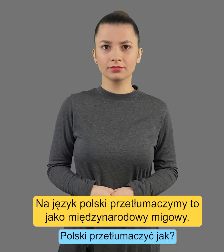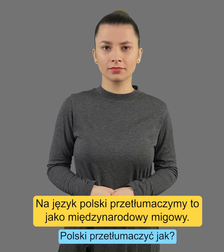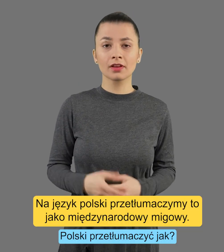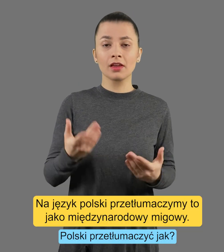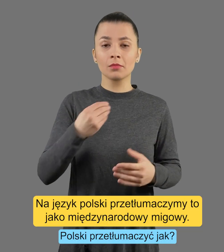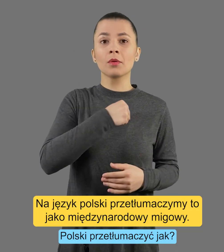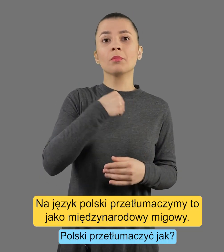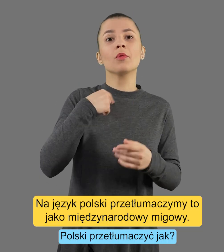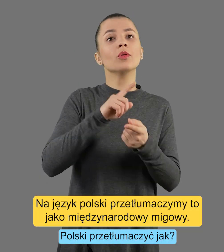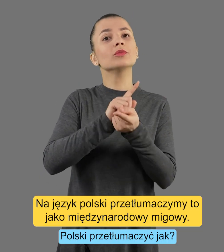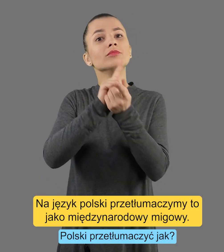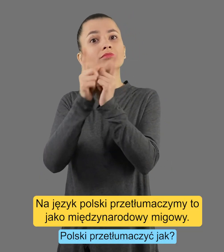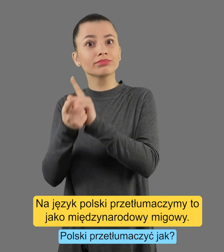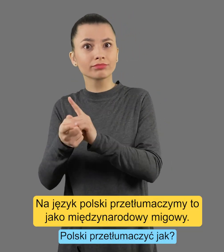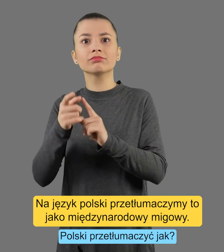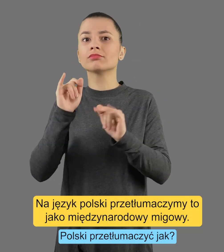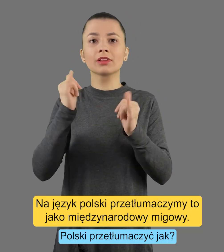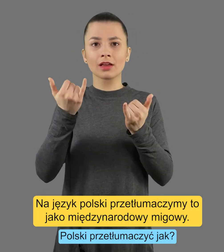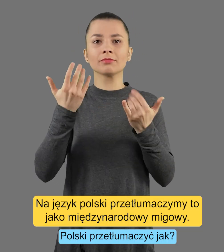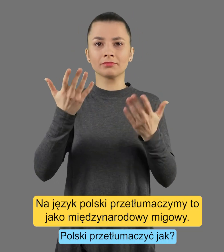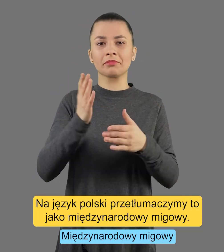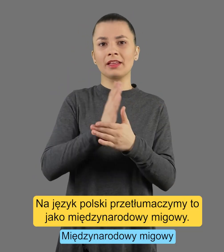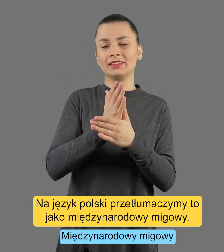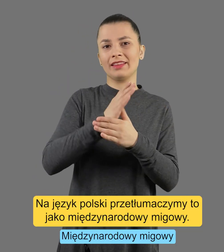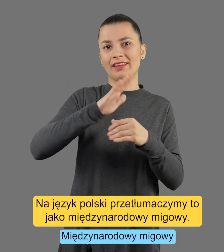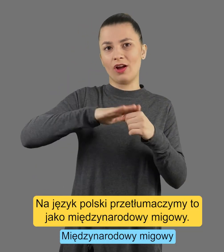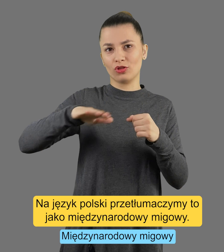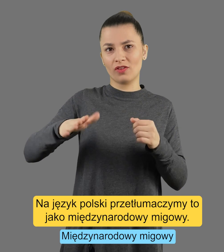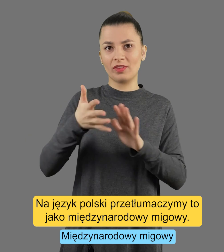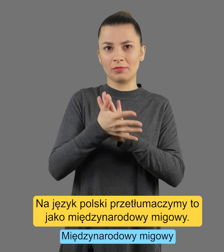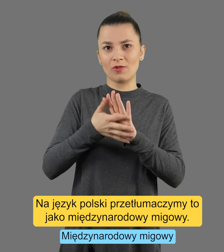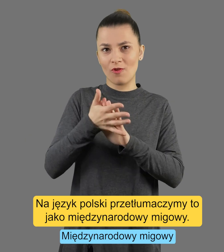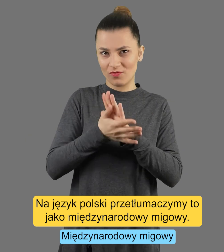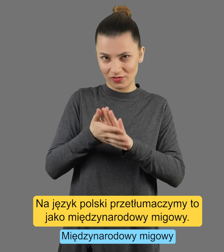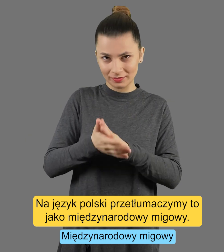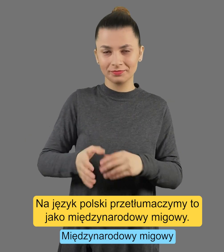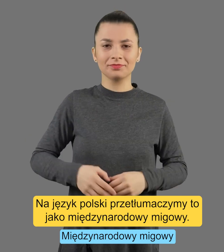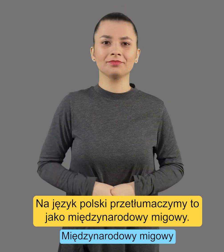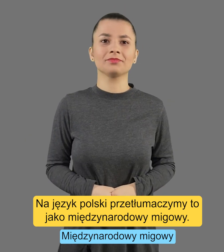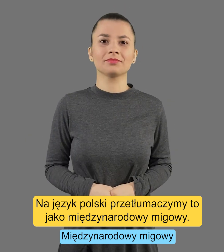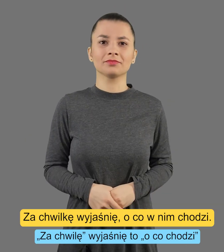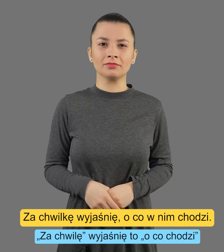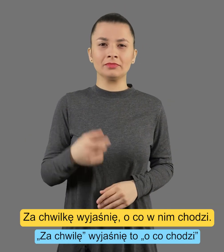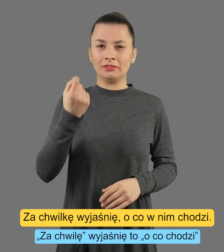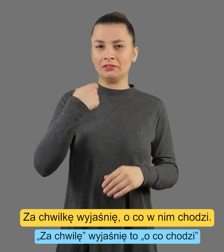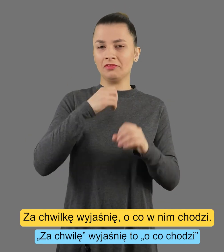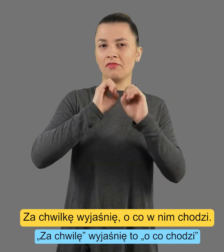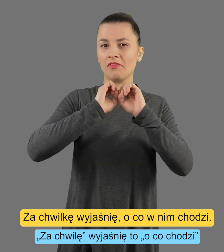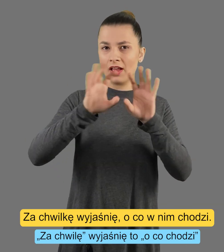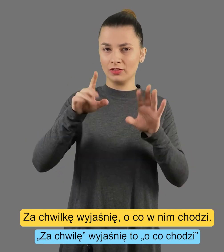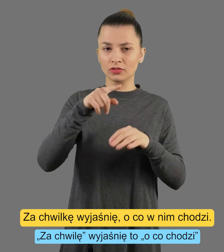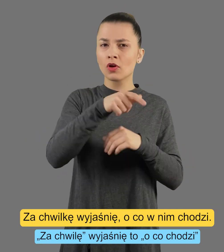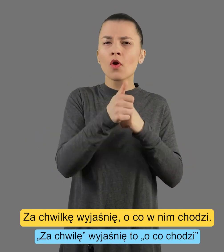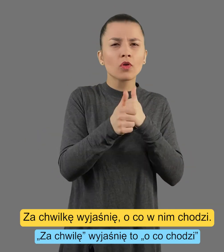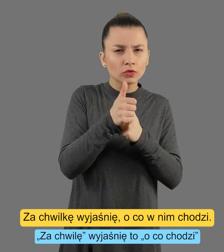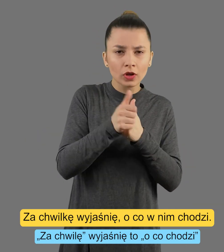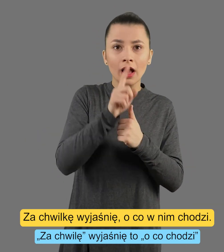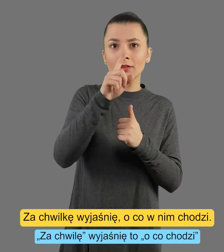In Polish we called it “międzynarodowy migowy”. In a moment I'll explain what IS really is.